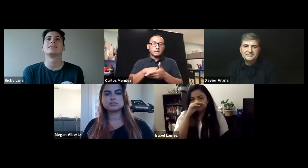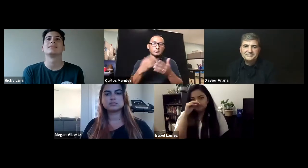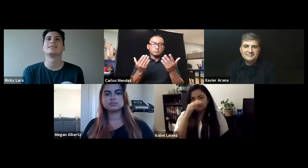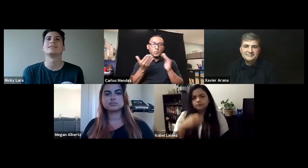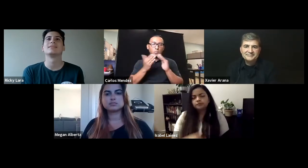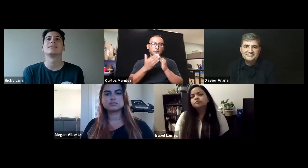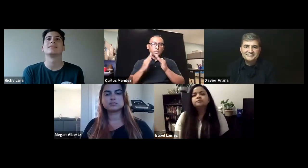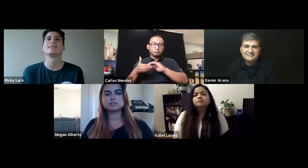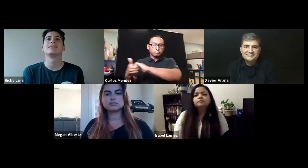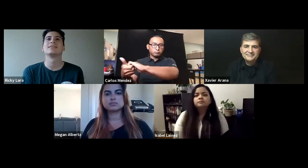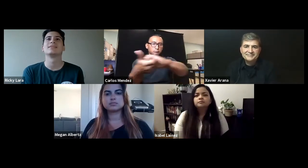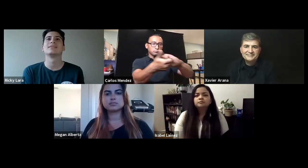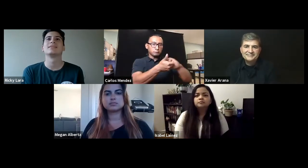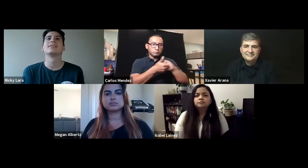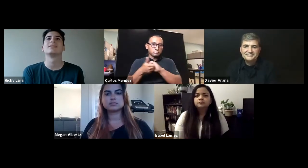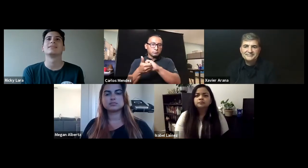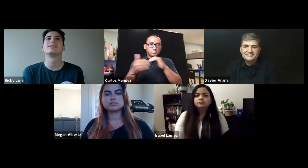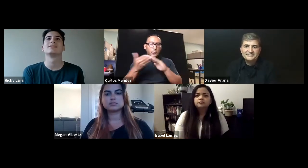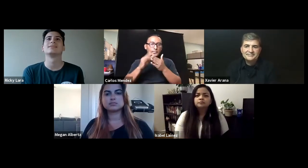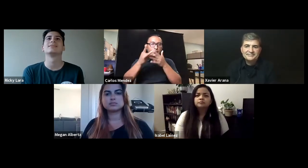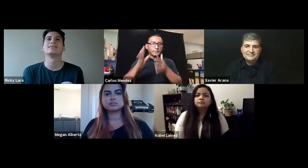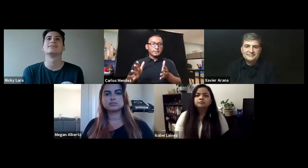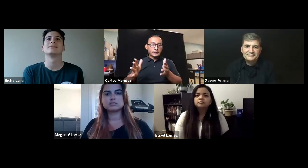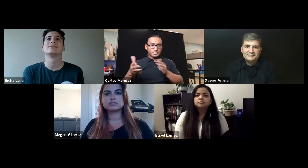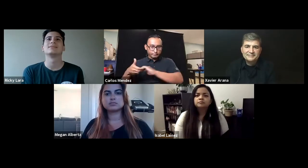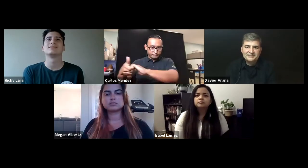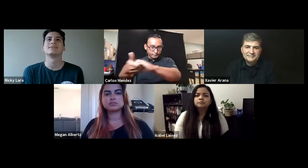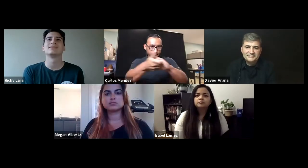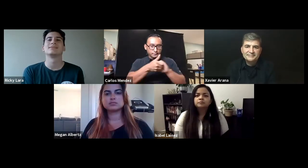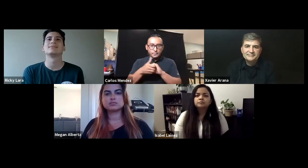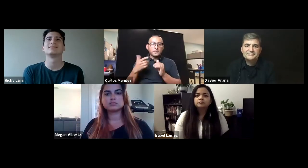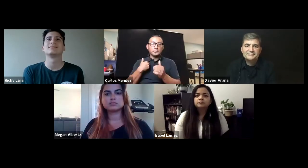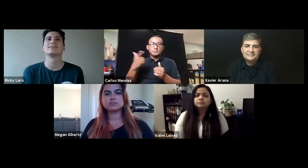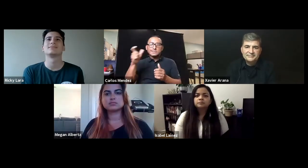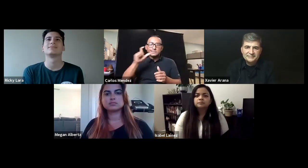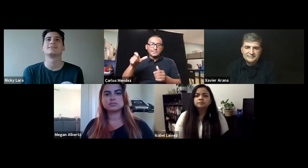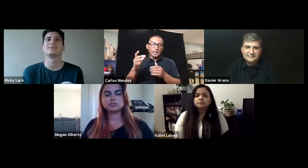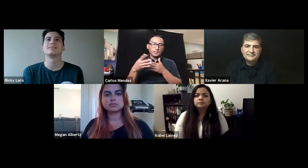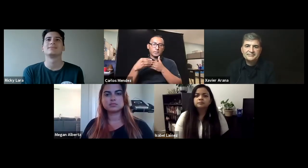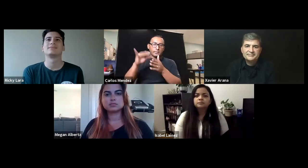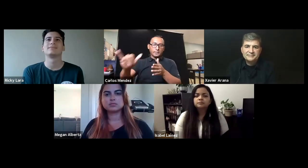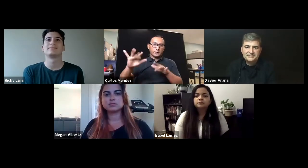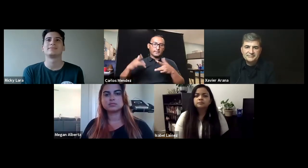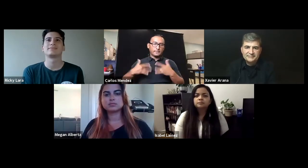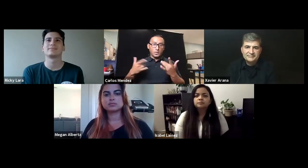but I just remember feeling really connected to the community...